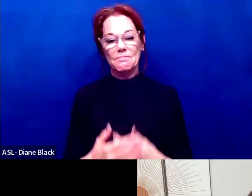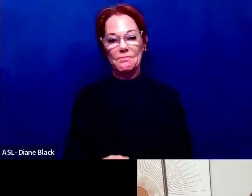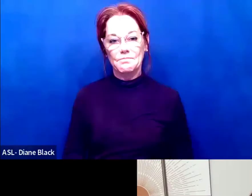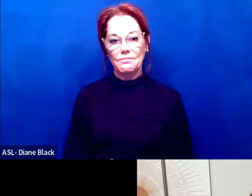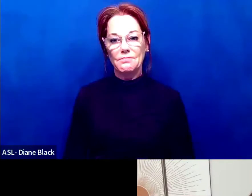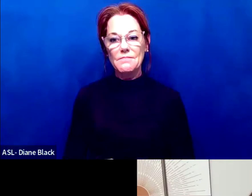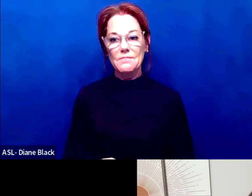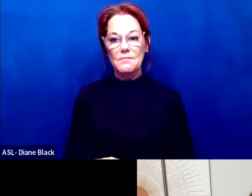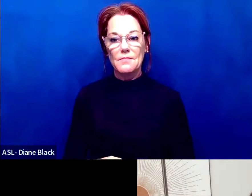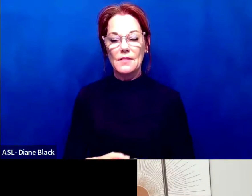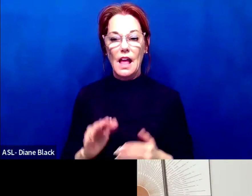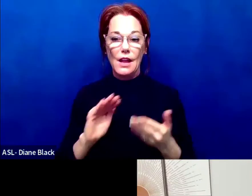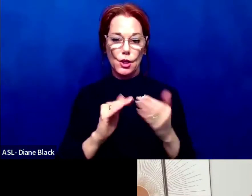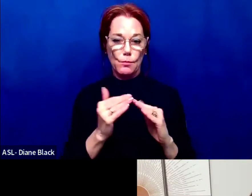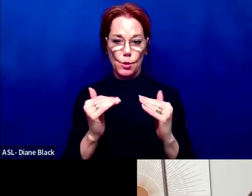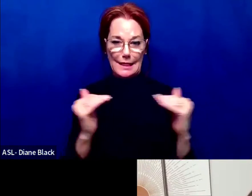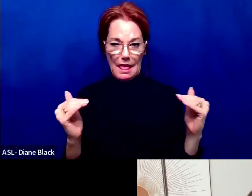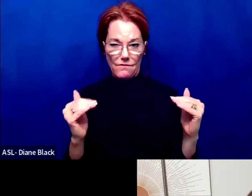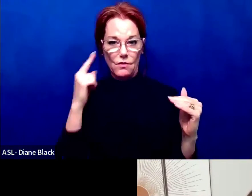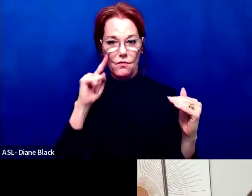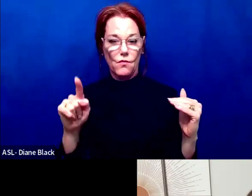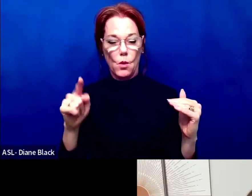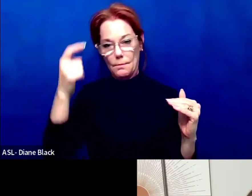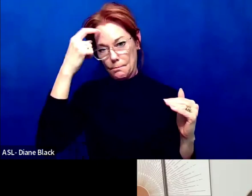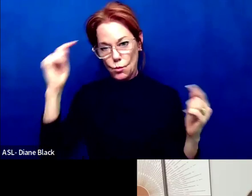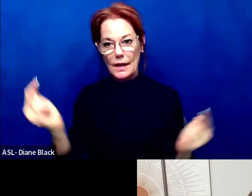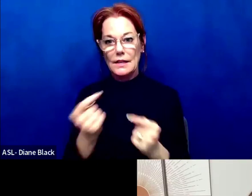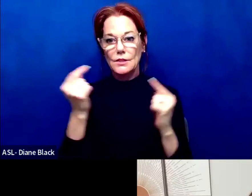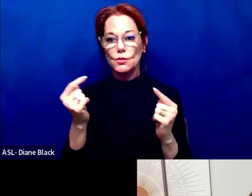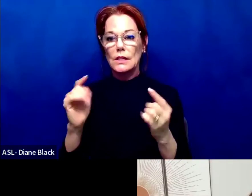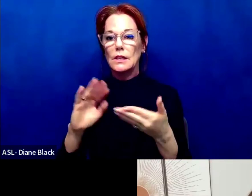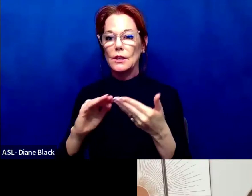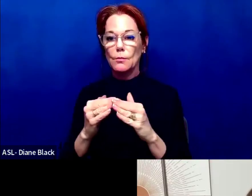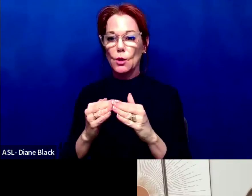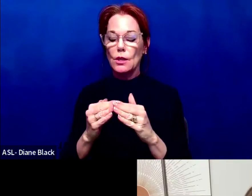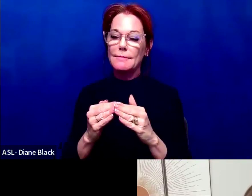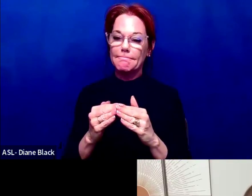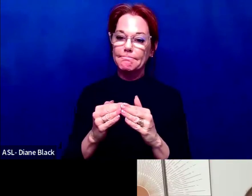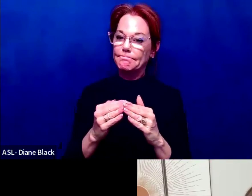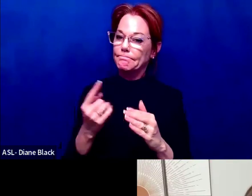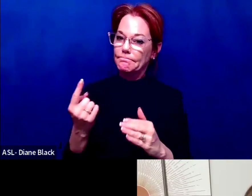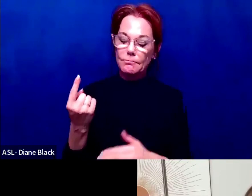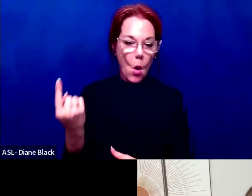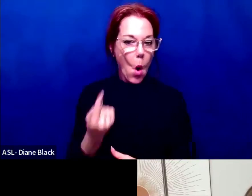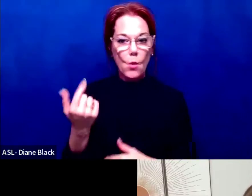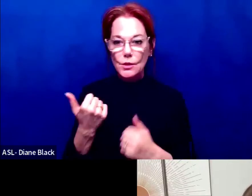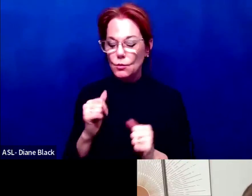community level, I know for the brain injury community, I can speak to a bit that we're always trying to ensure that we're part